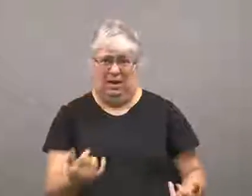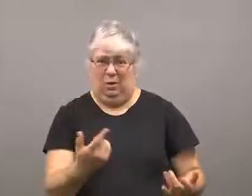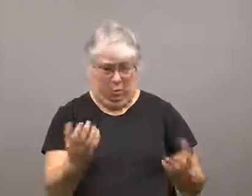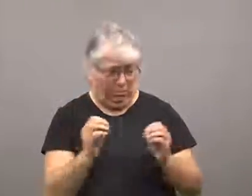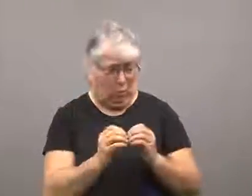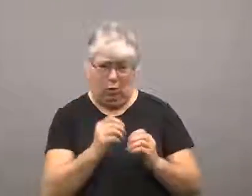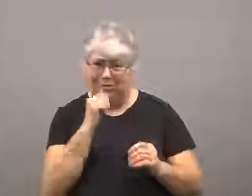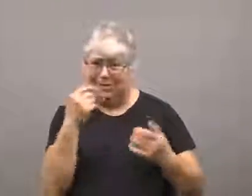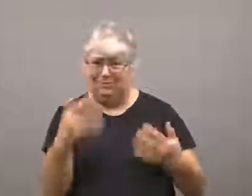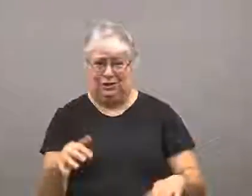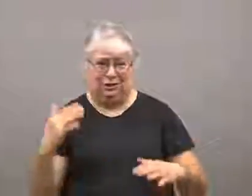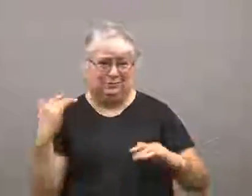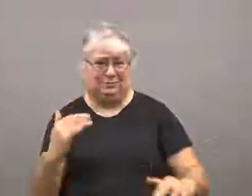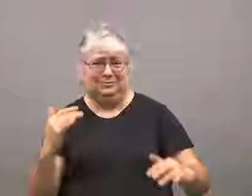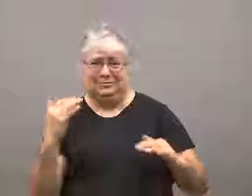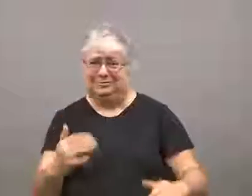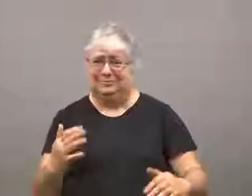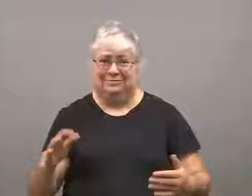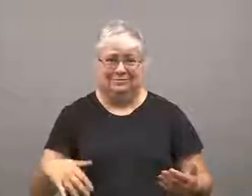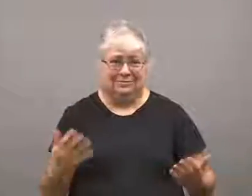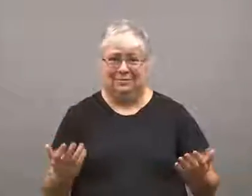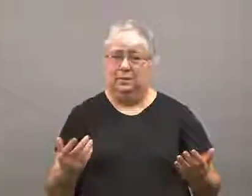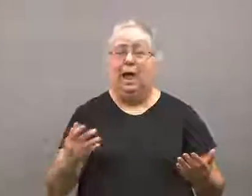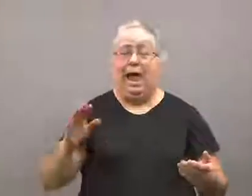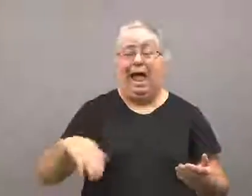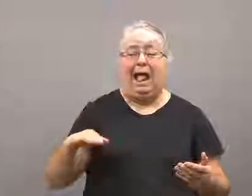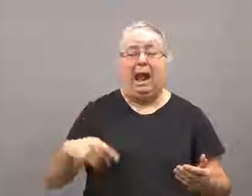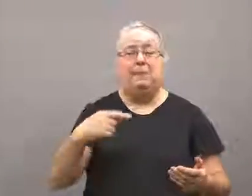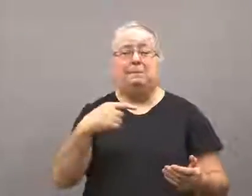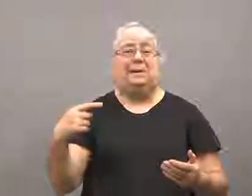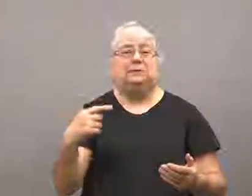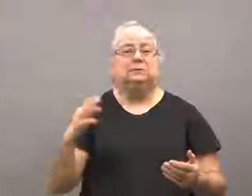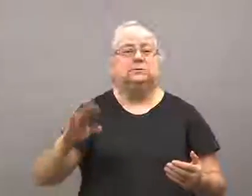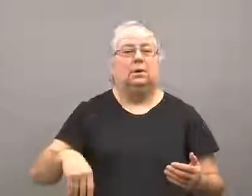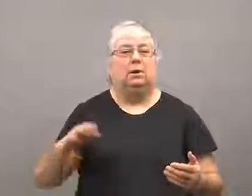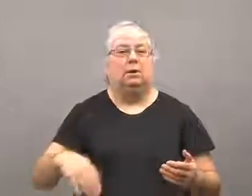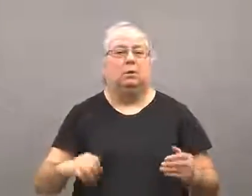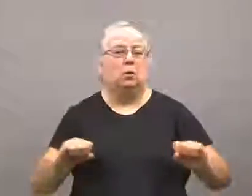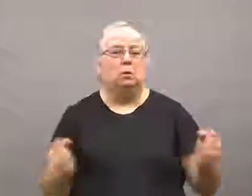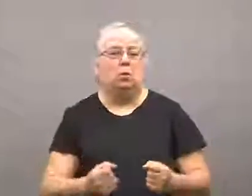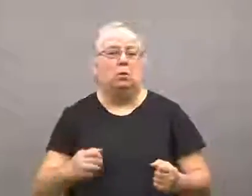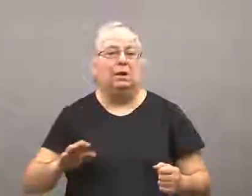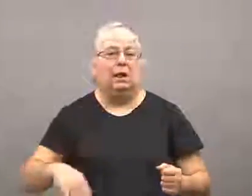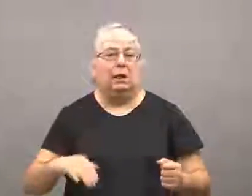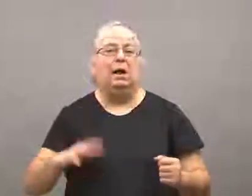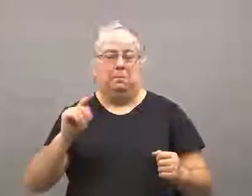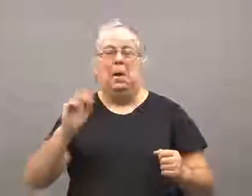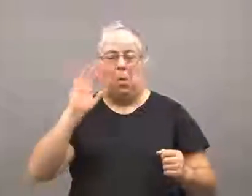It hasn't stopped snowing yet, so there's more to come. We haven't gotten the cold temperatures yet,